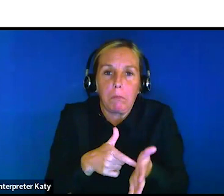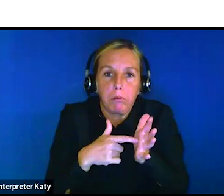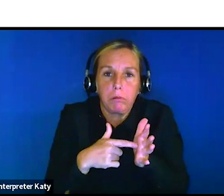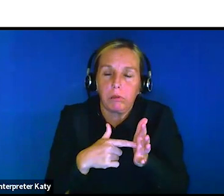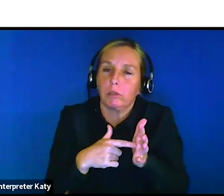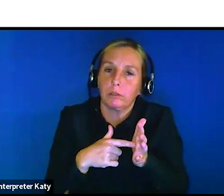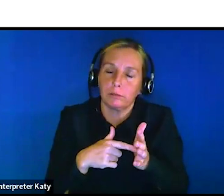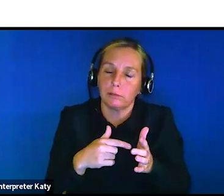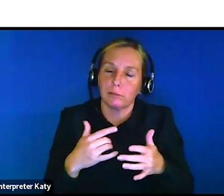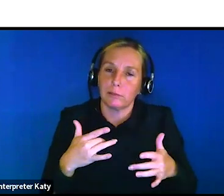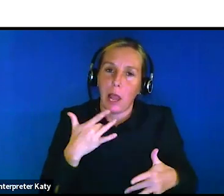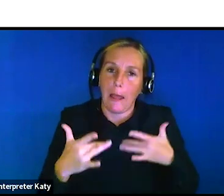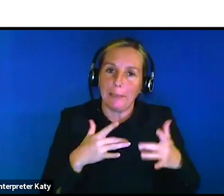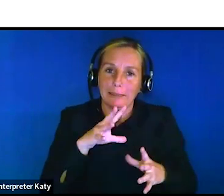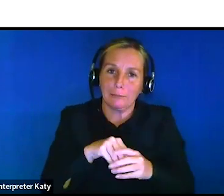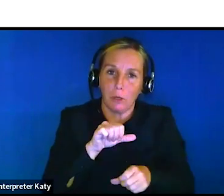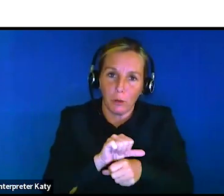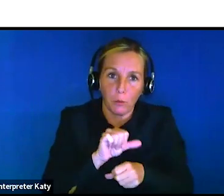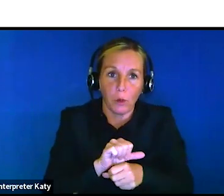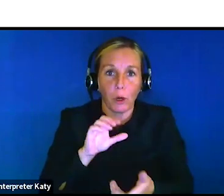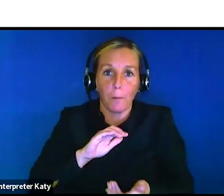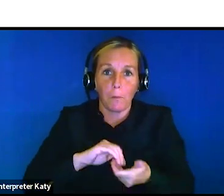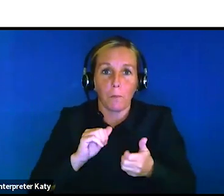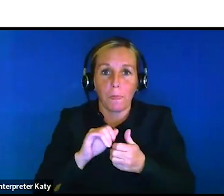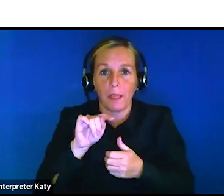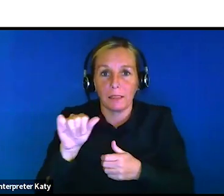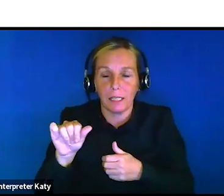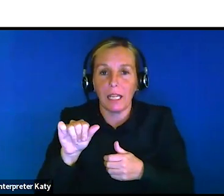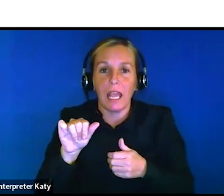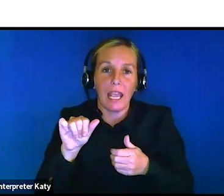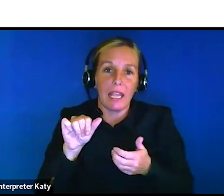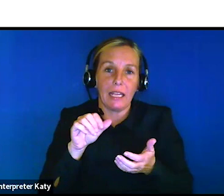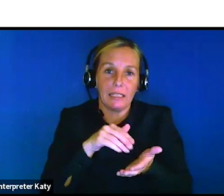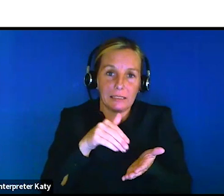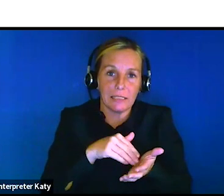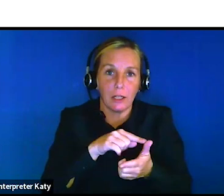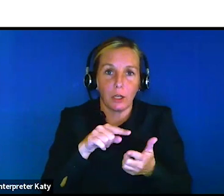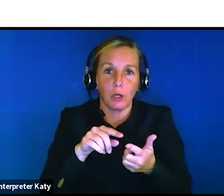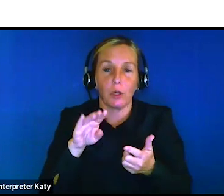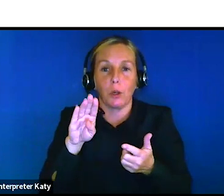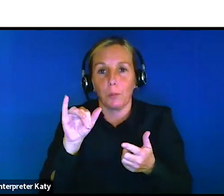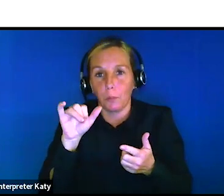excited to partner with the T.A. center, Brian, states, SAMHSA.